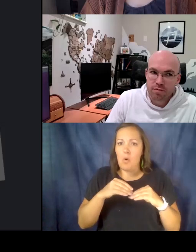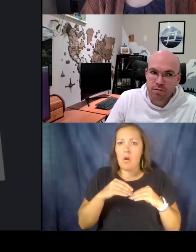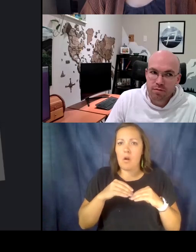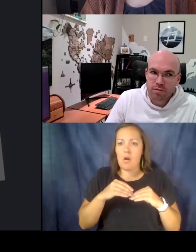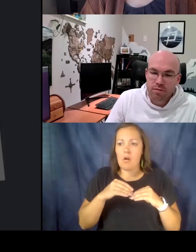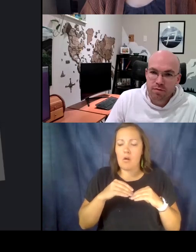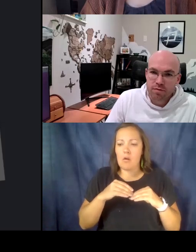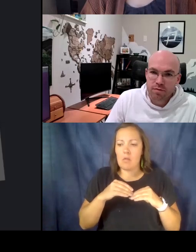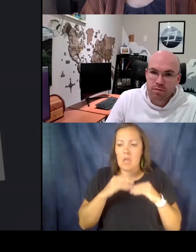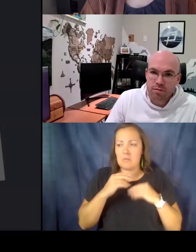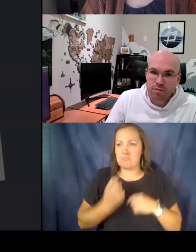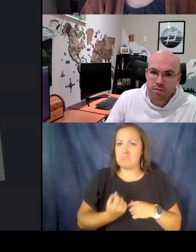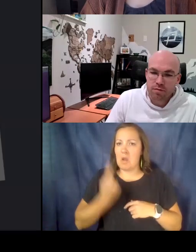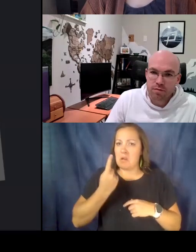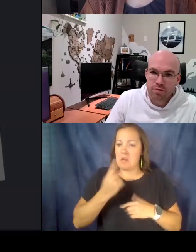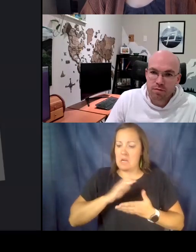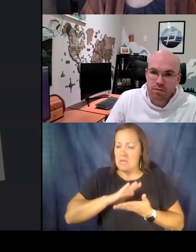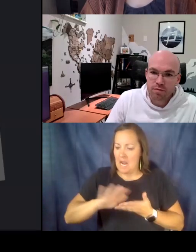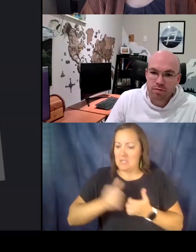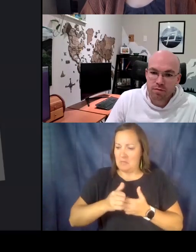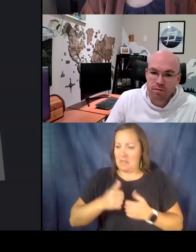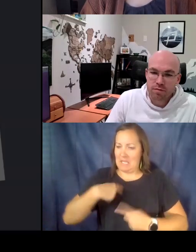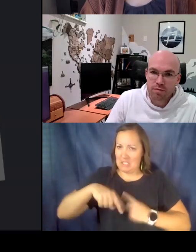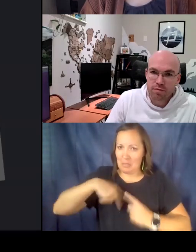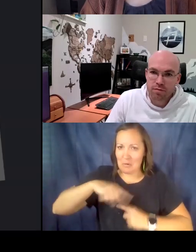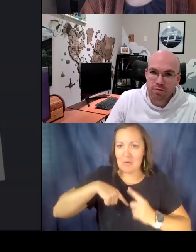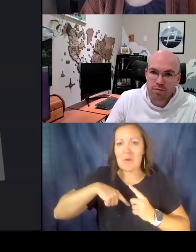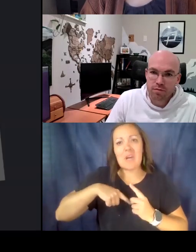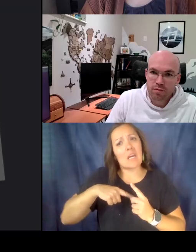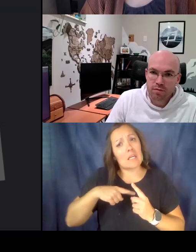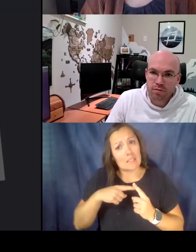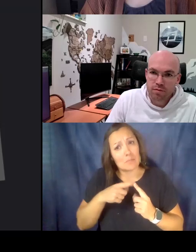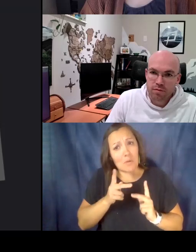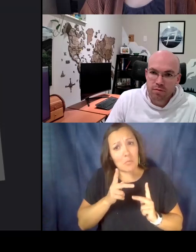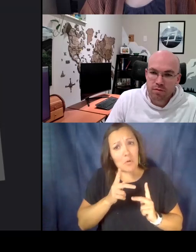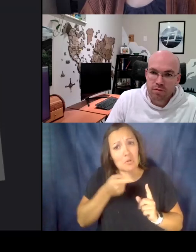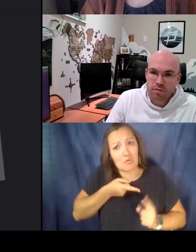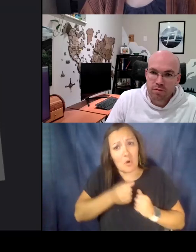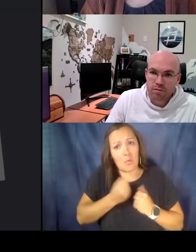because so many people on the spectrum suffer from burnout. I don't have an concise answer,